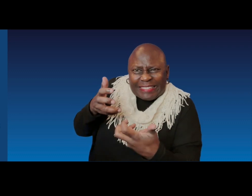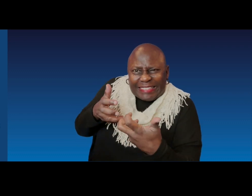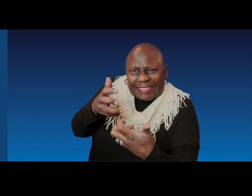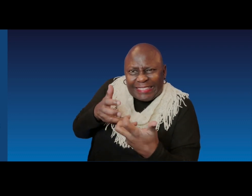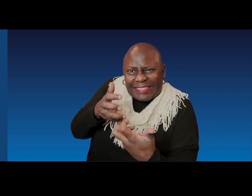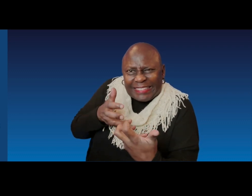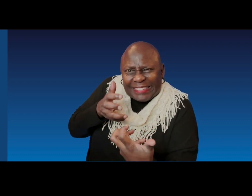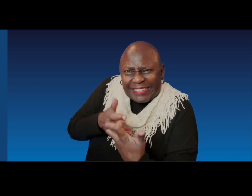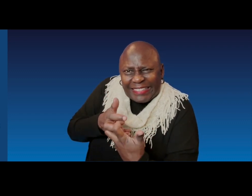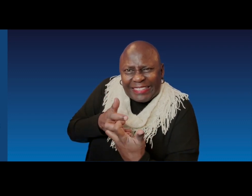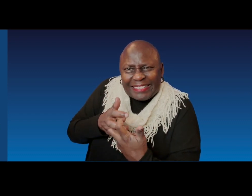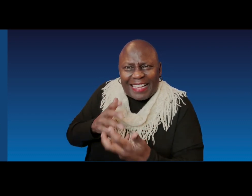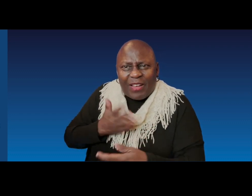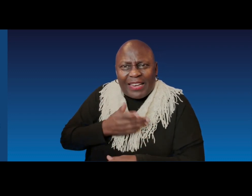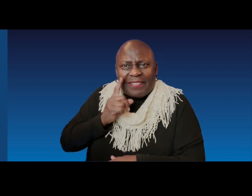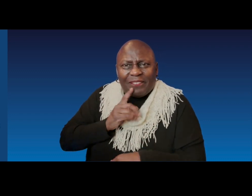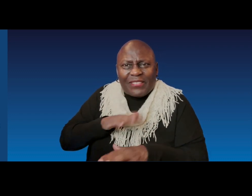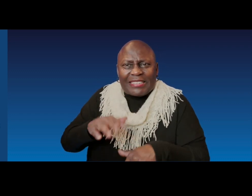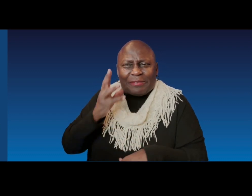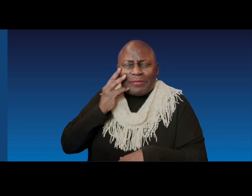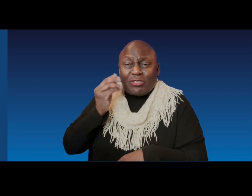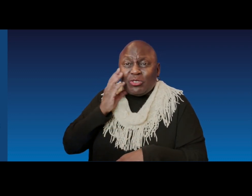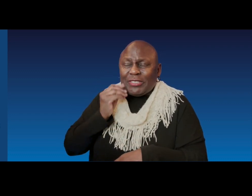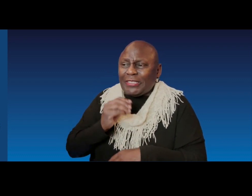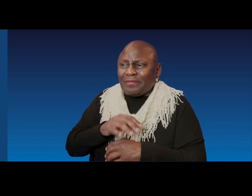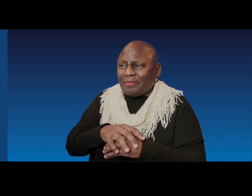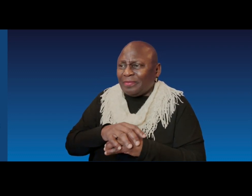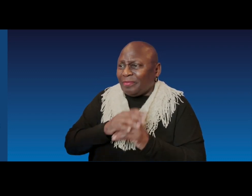and adapted to accommodate our deaf children as experiences.